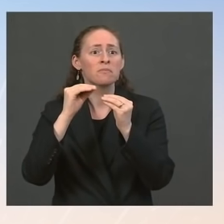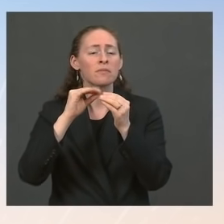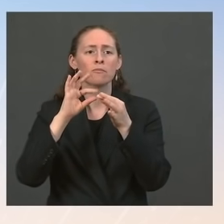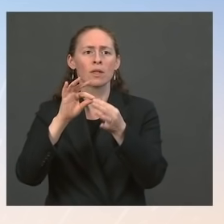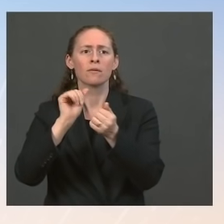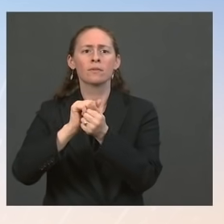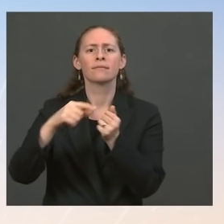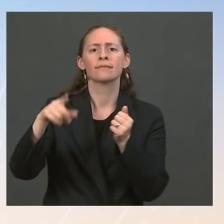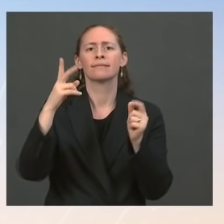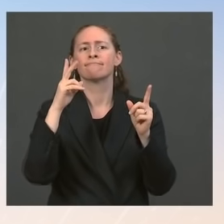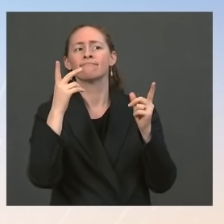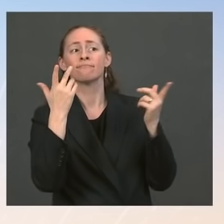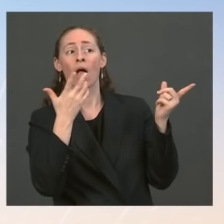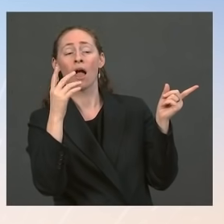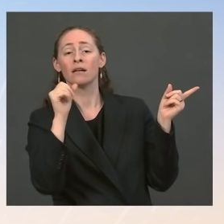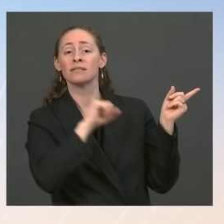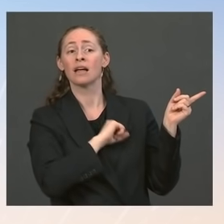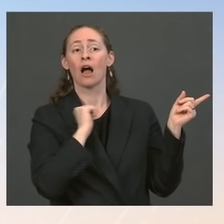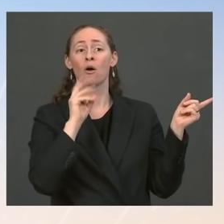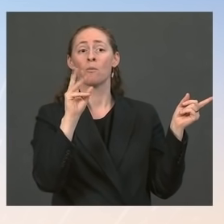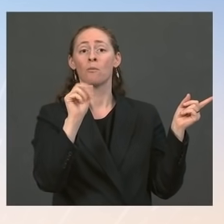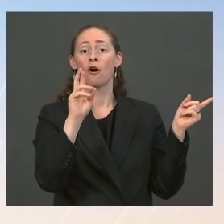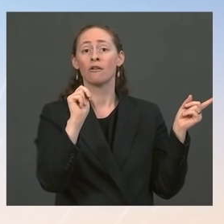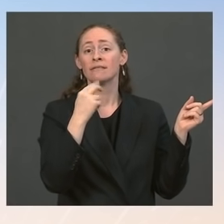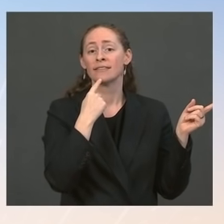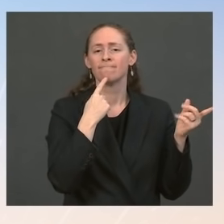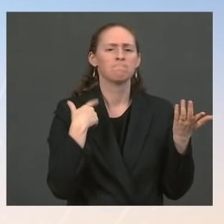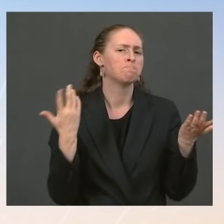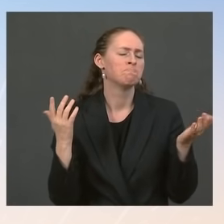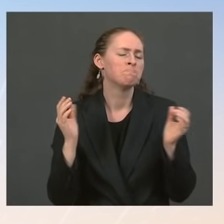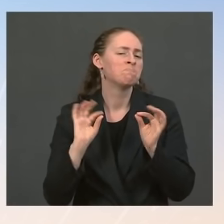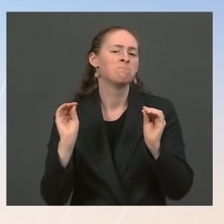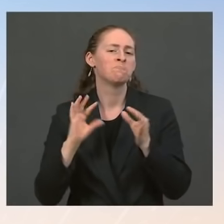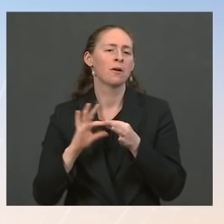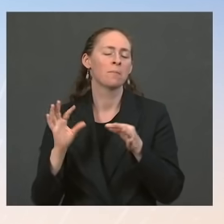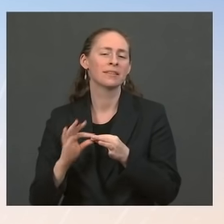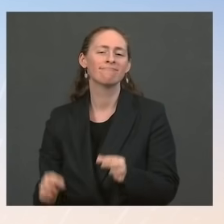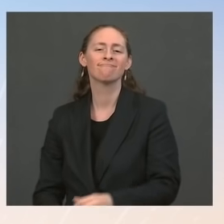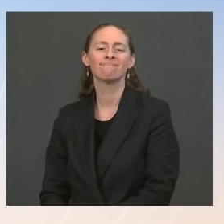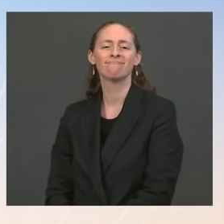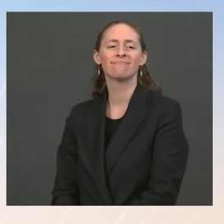The Press: One Milley question and then a couple on the agenda. >> Ms. Psaki: Sure. The Press: General Milley was asked if he echoed the President's term,